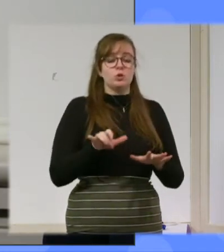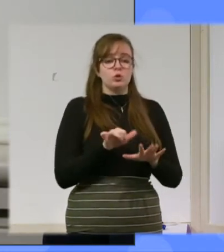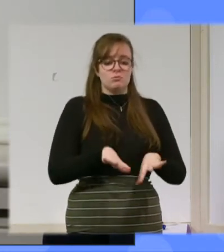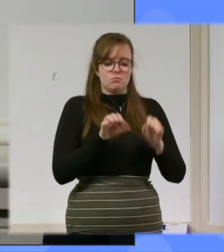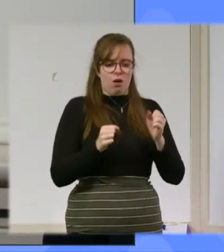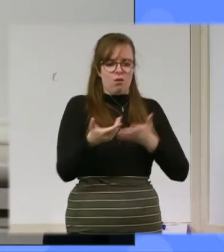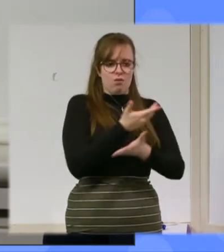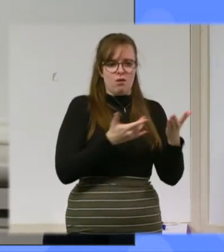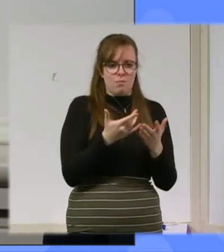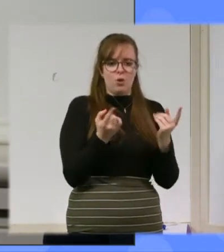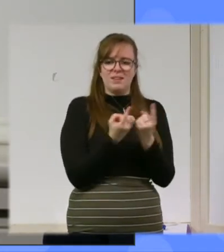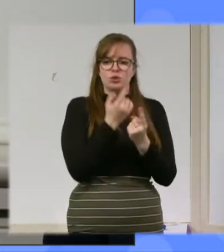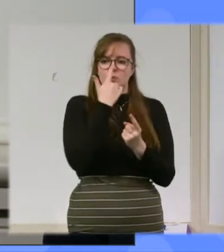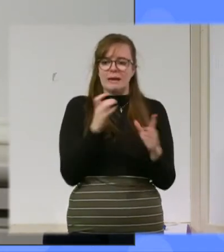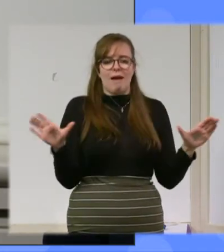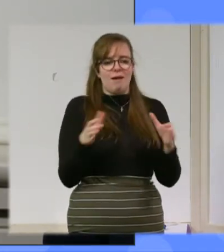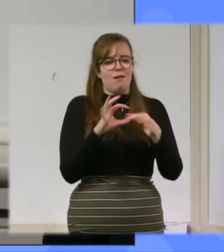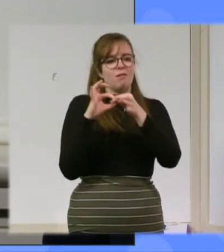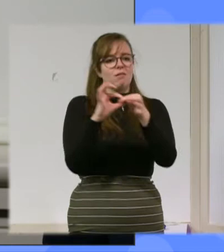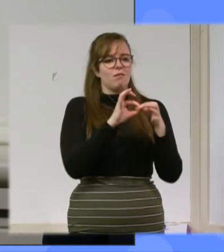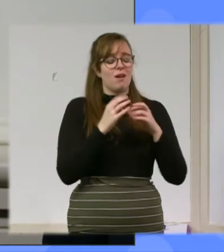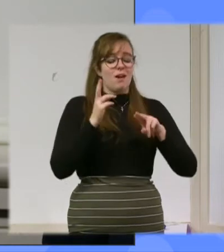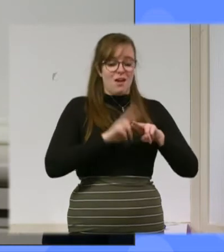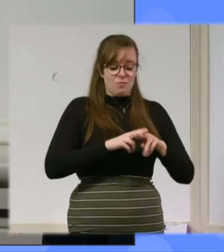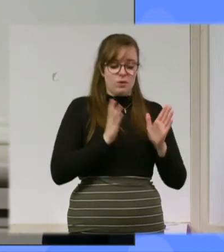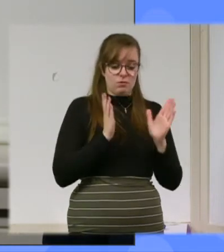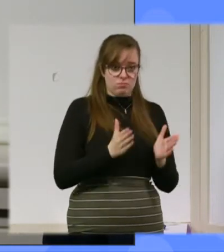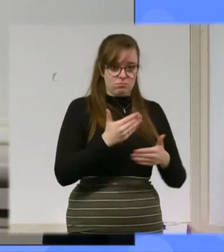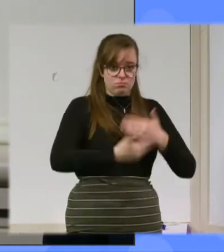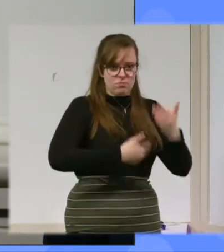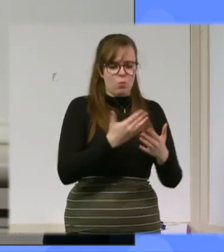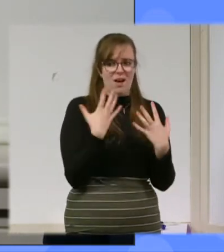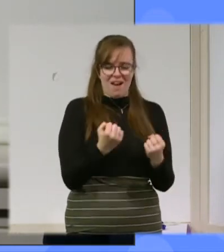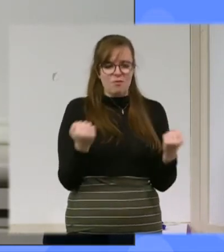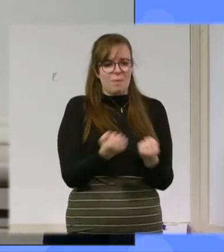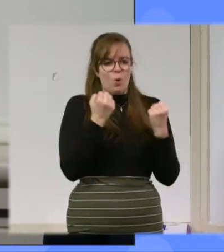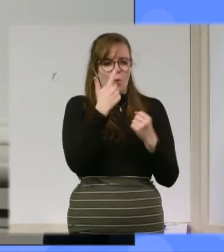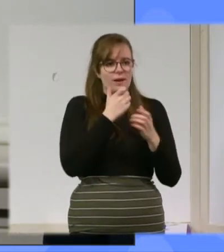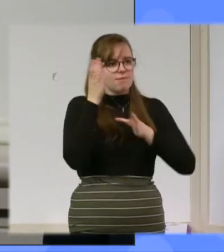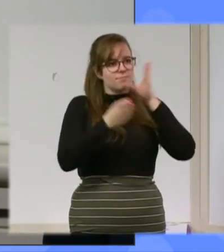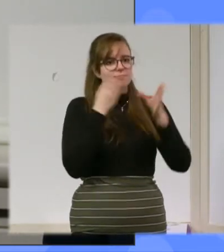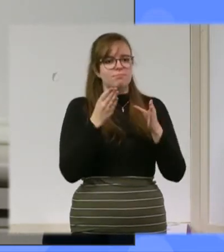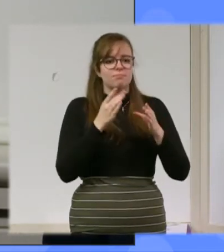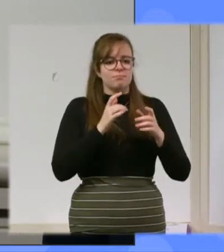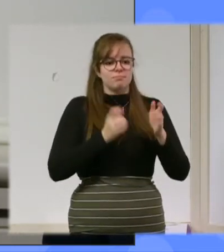together on because if we start doing that we've got the power to actually be able to go out and really make a difference in communities across